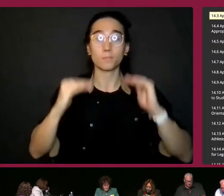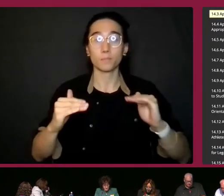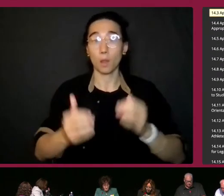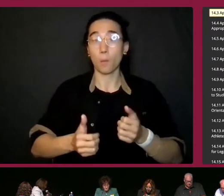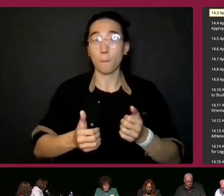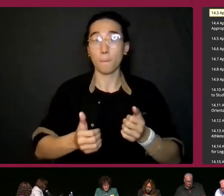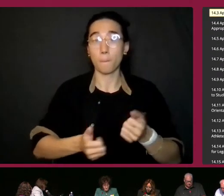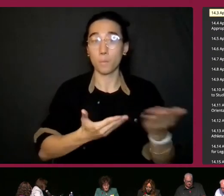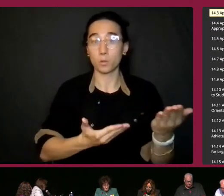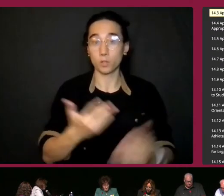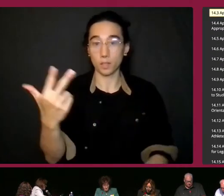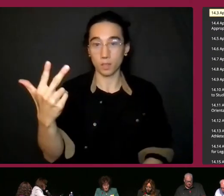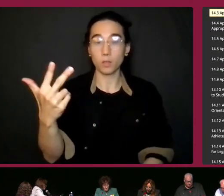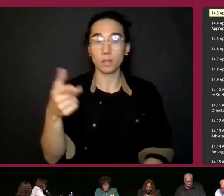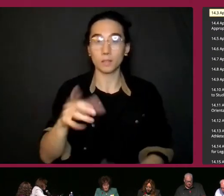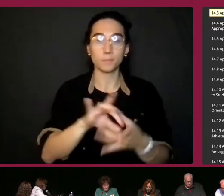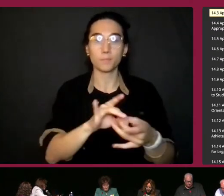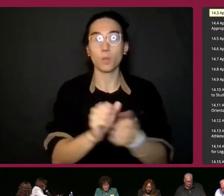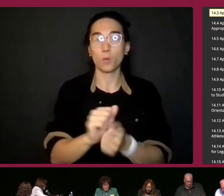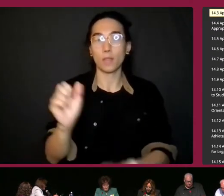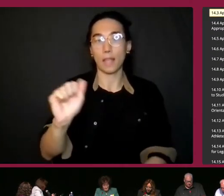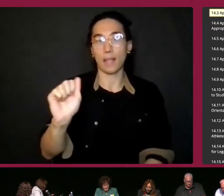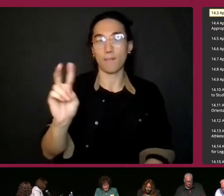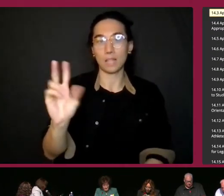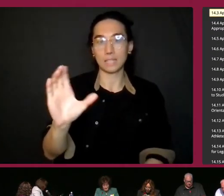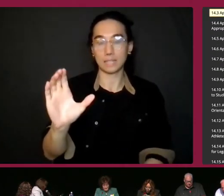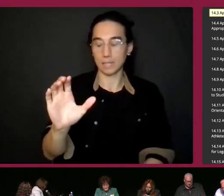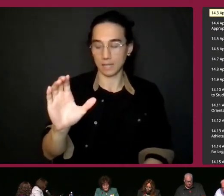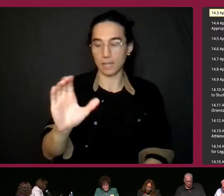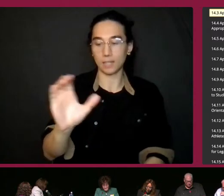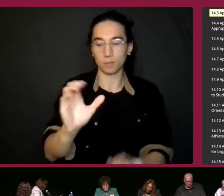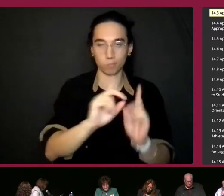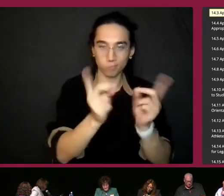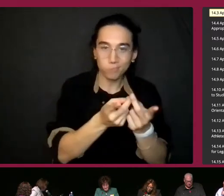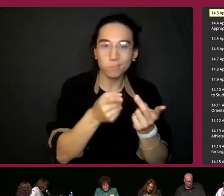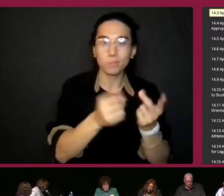Community College District, AVCCD equal employment